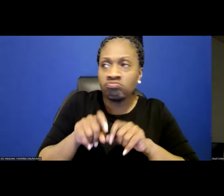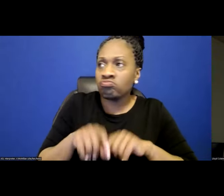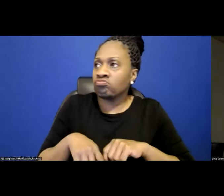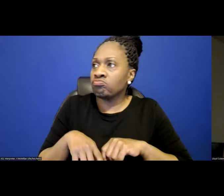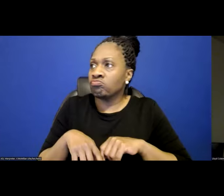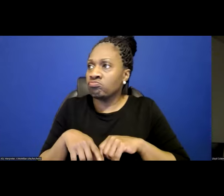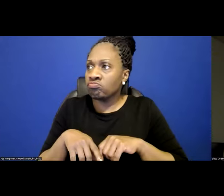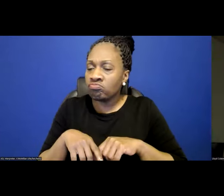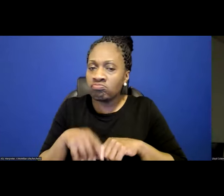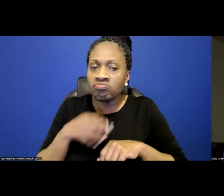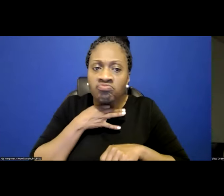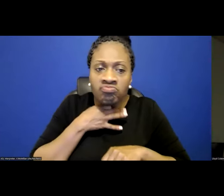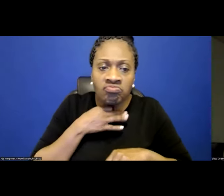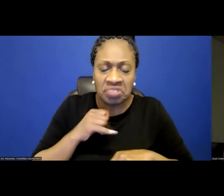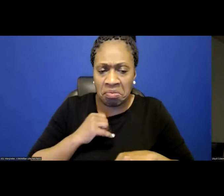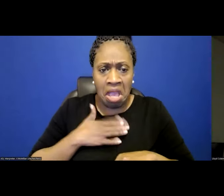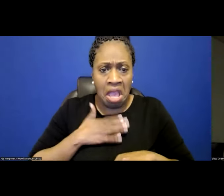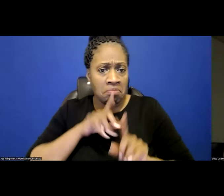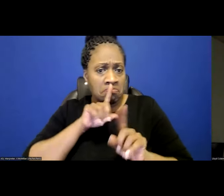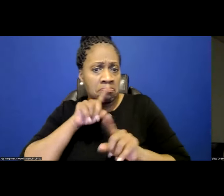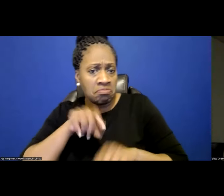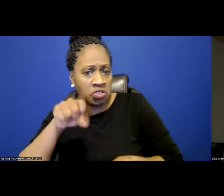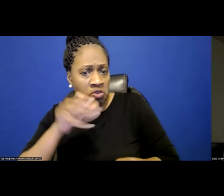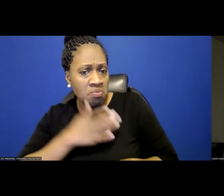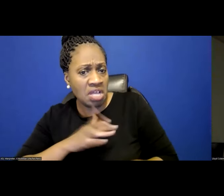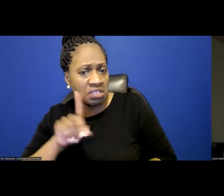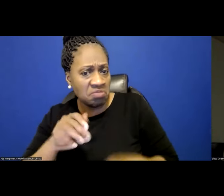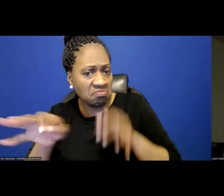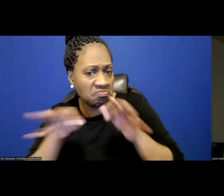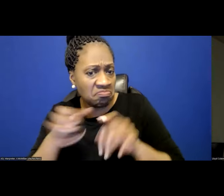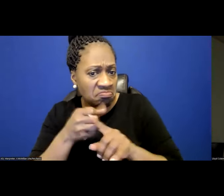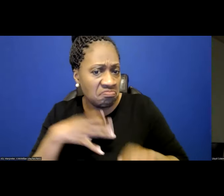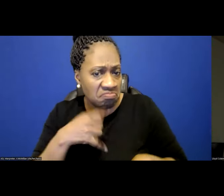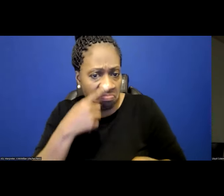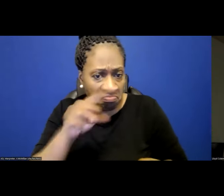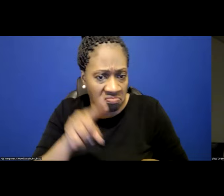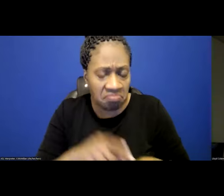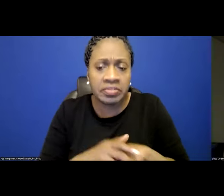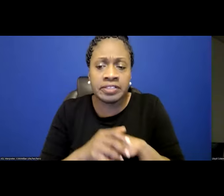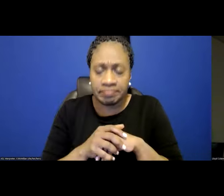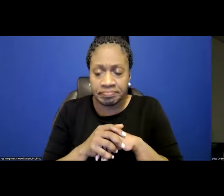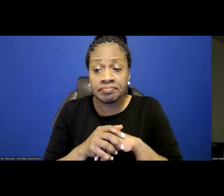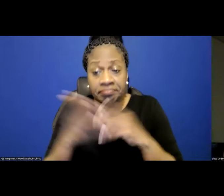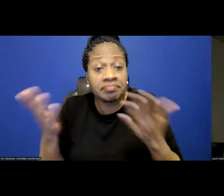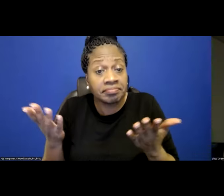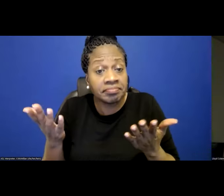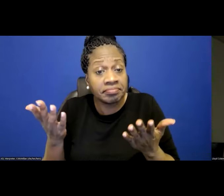And I'm very happy to answer questions about my disability. So yeah, I think in short,